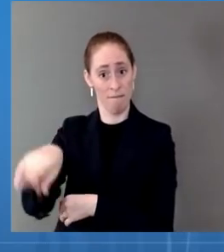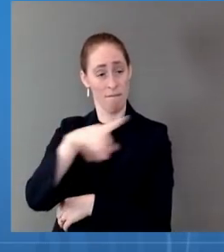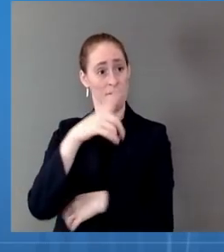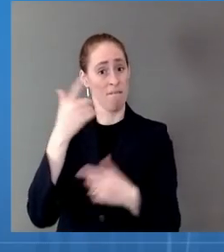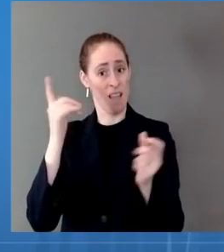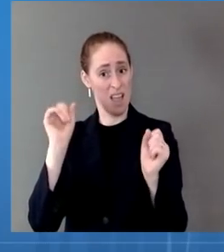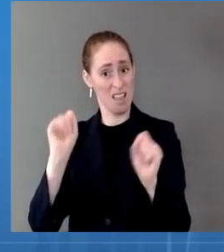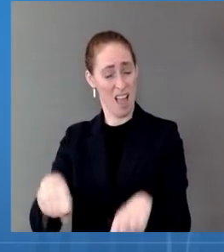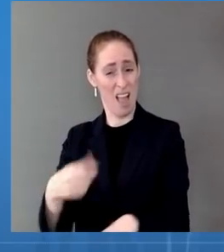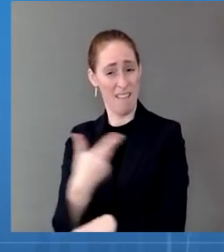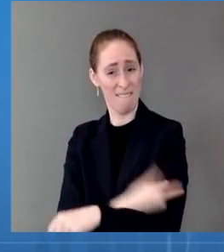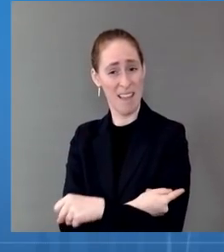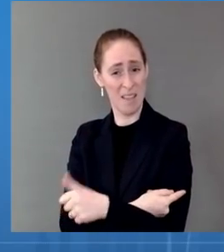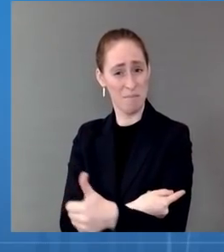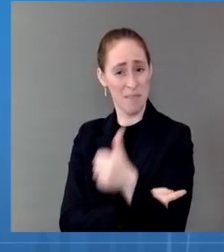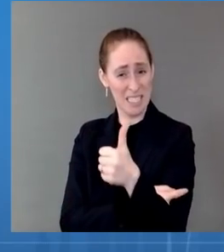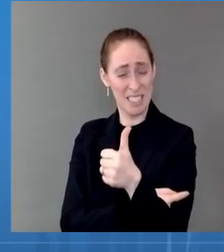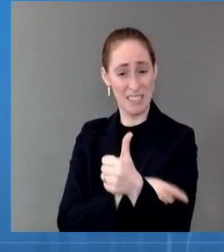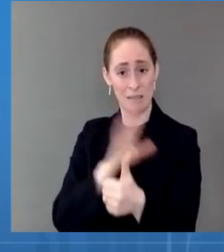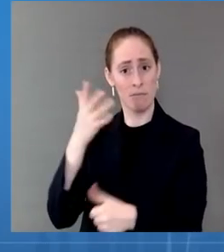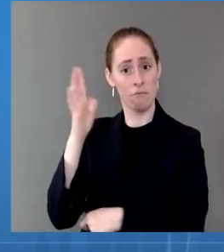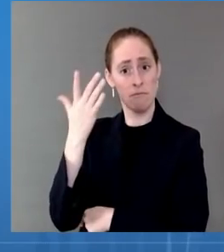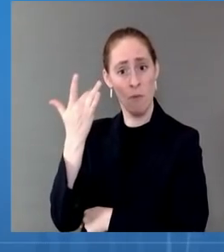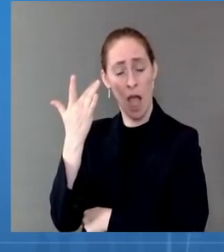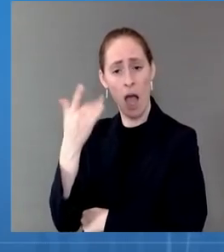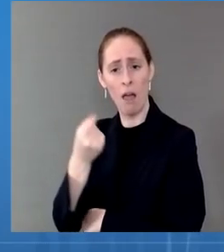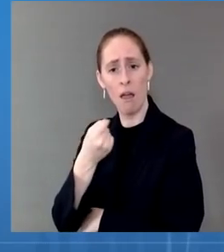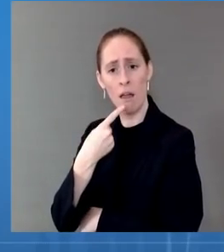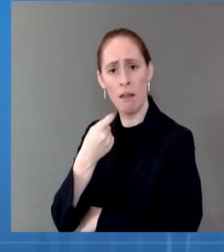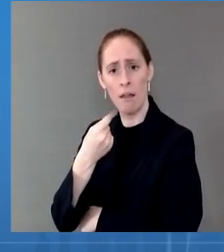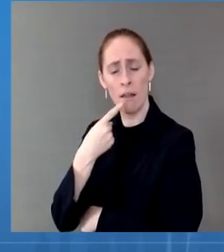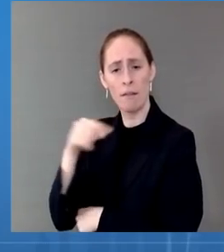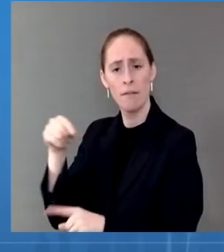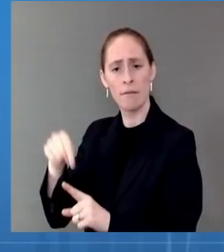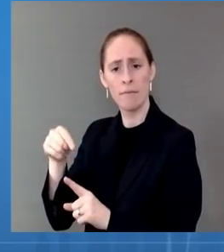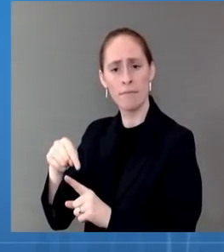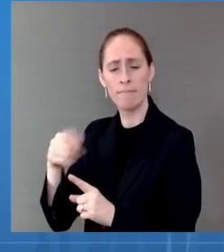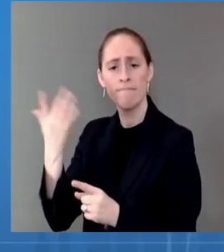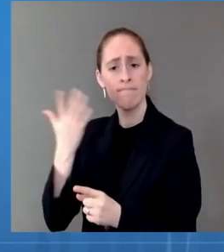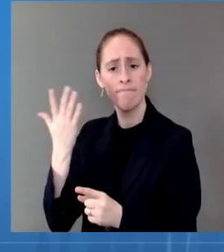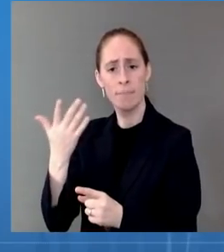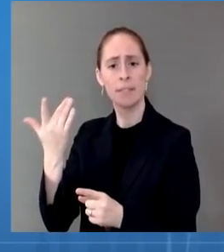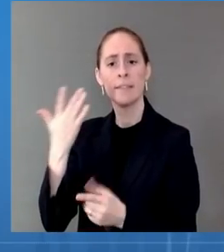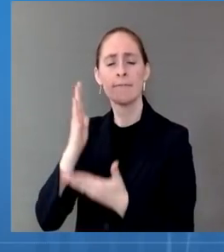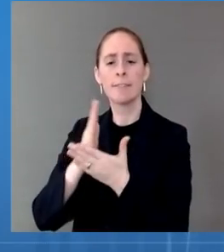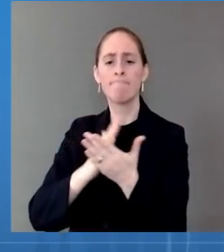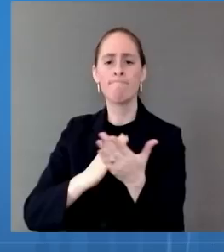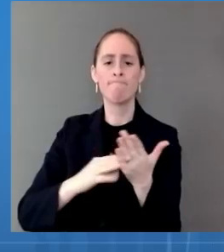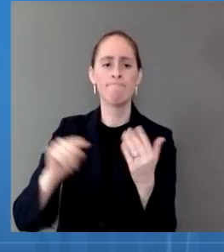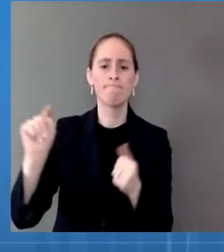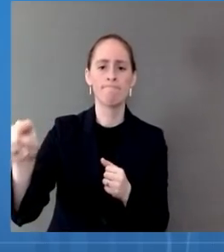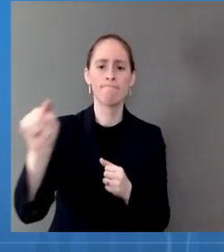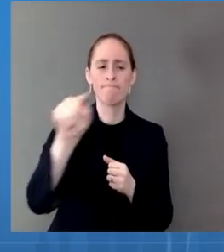who you would not expect or who have already shown that they are not responding adequately to the vaccine,